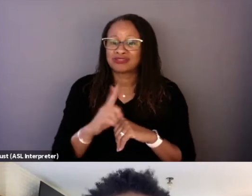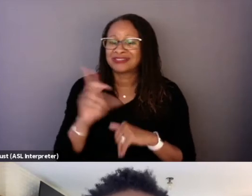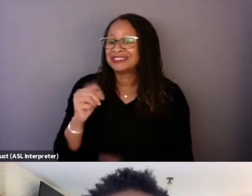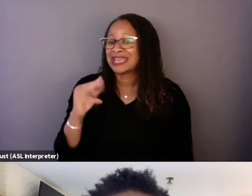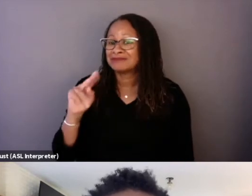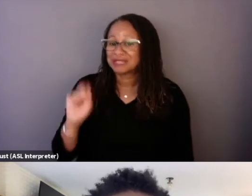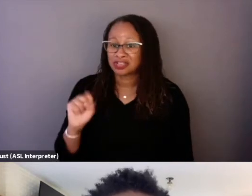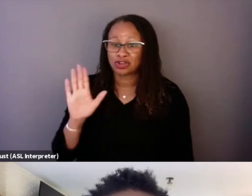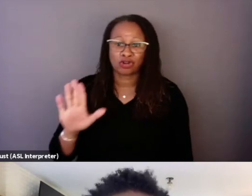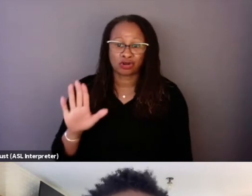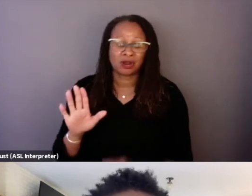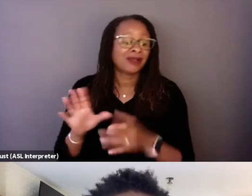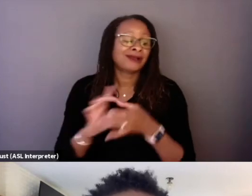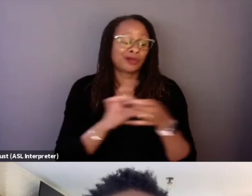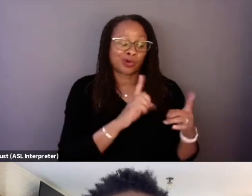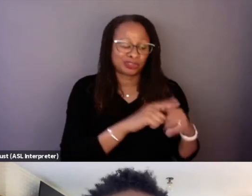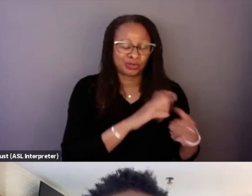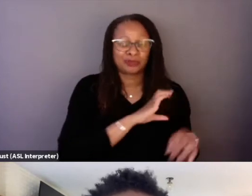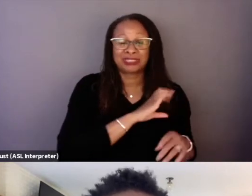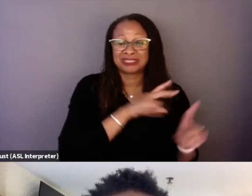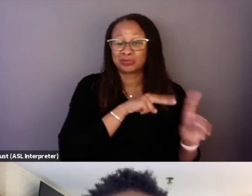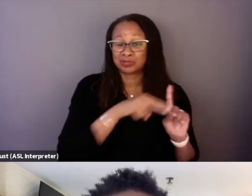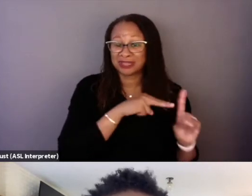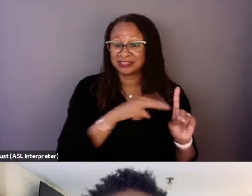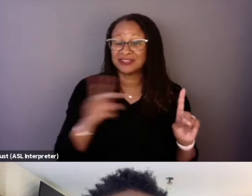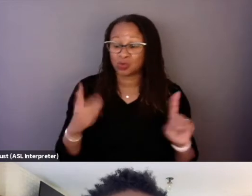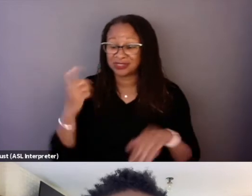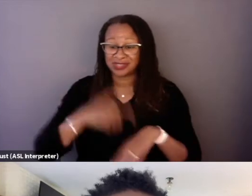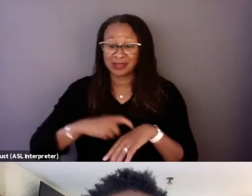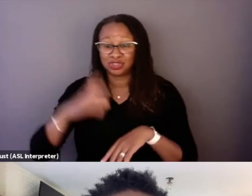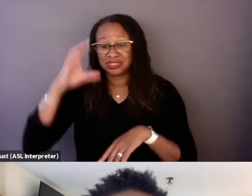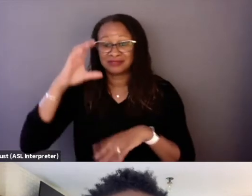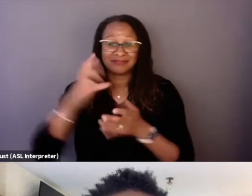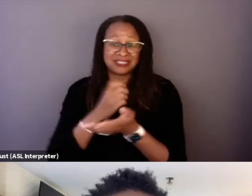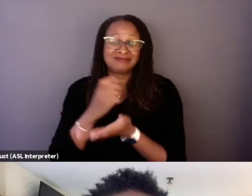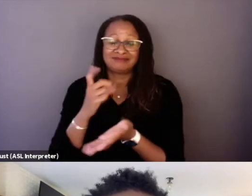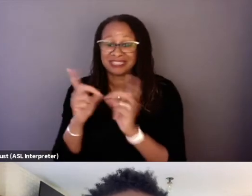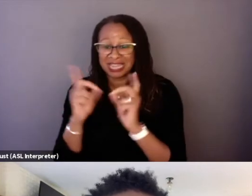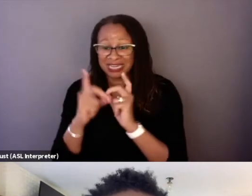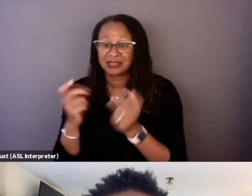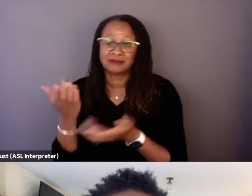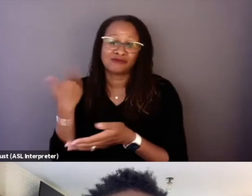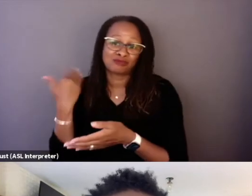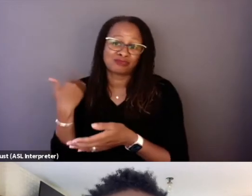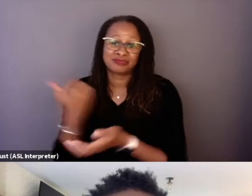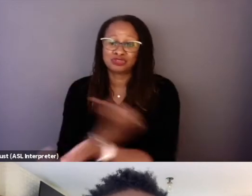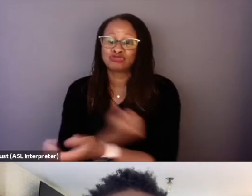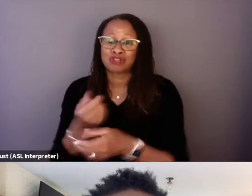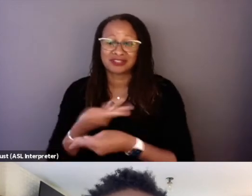according to the police perspective, which is just frustrating and insane to even think about. But-- - Yeah.